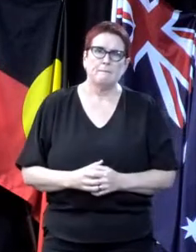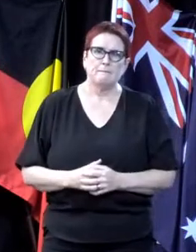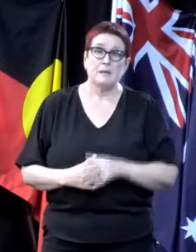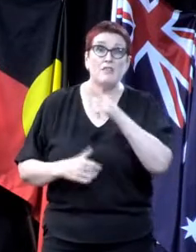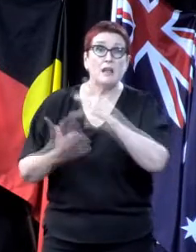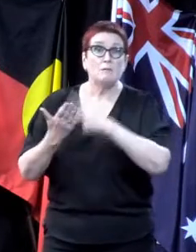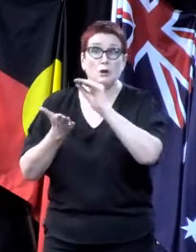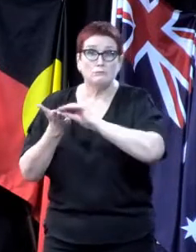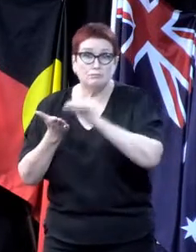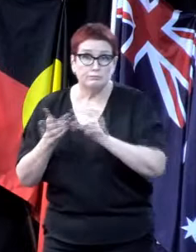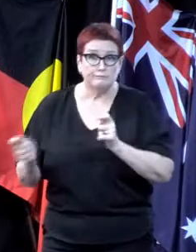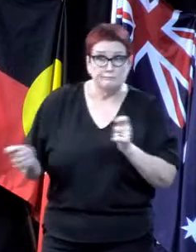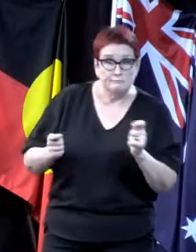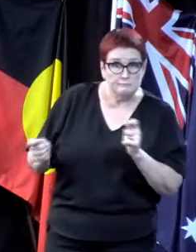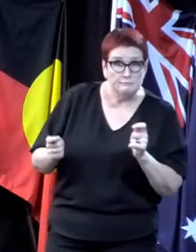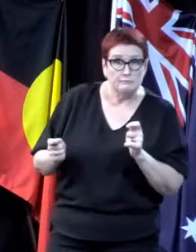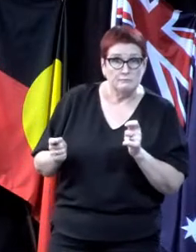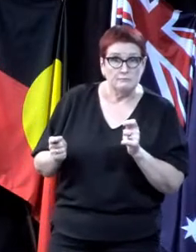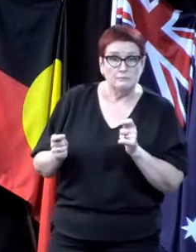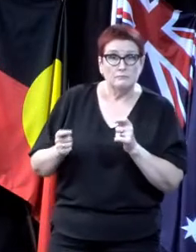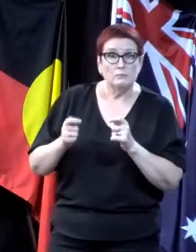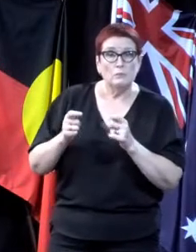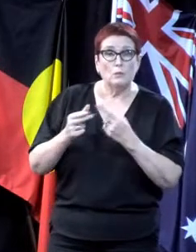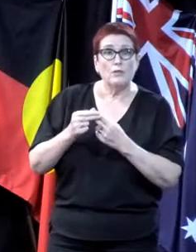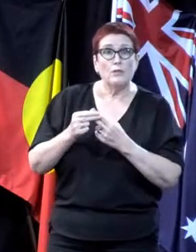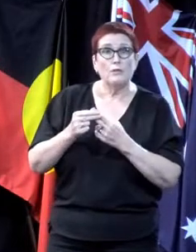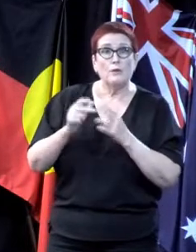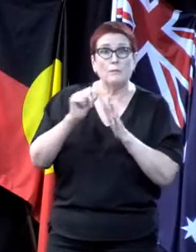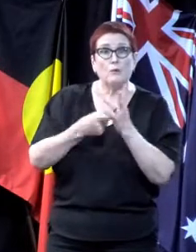and facilitated by Professor Loretta Giorcelli.